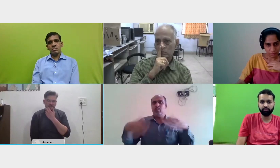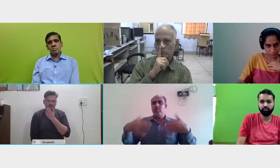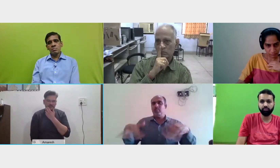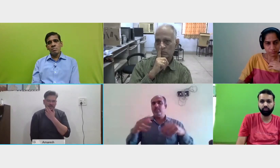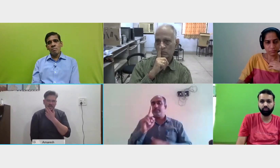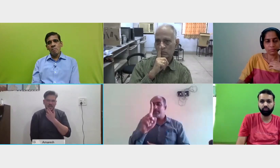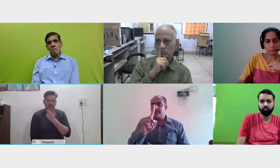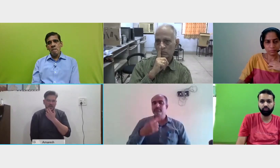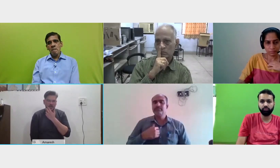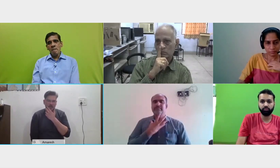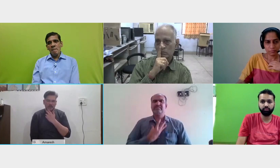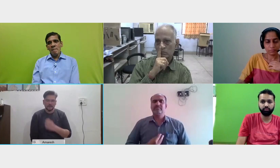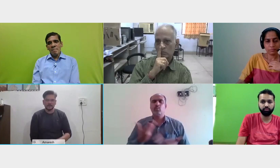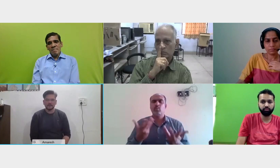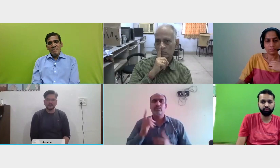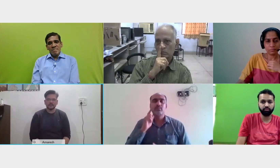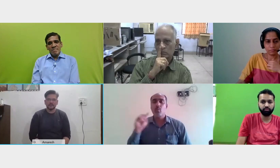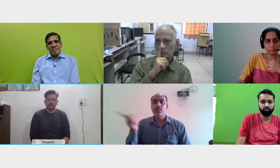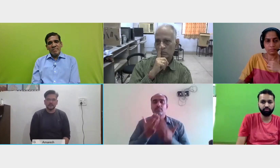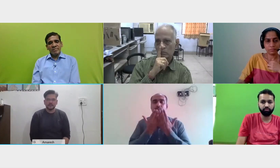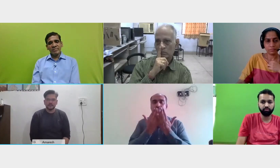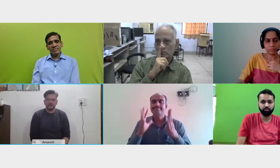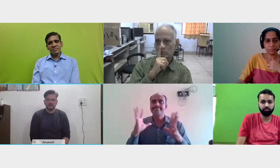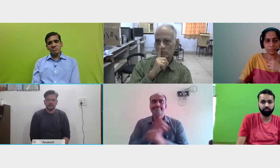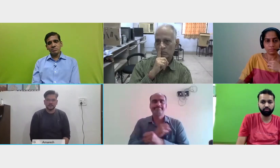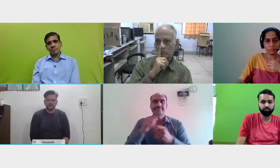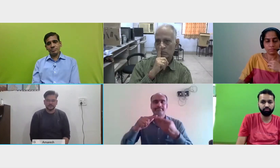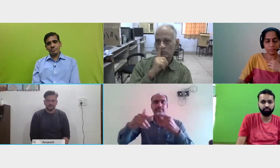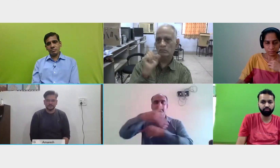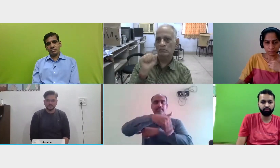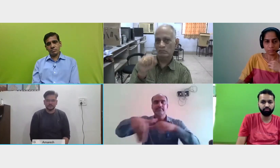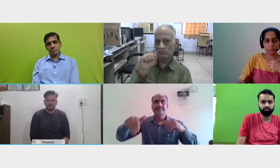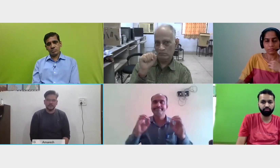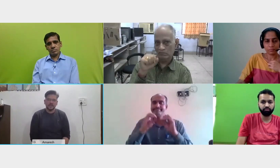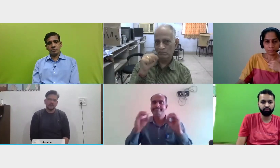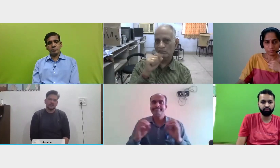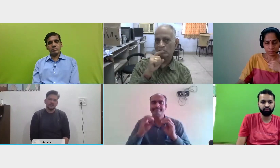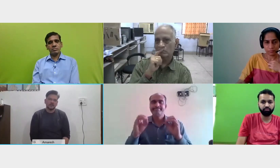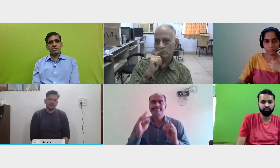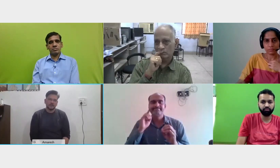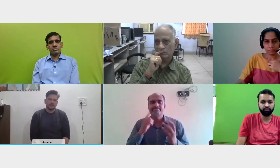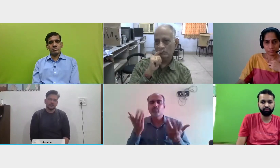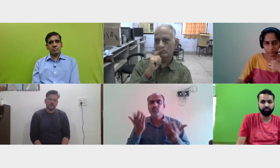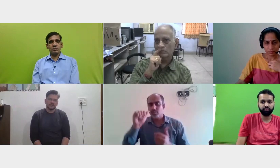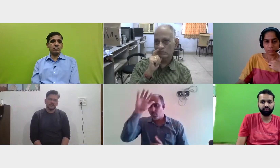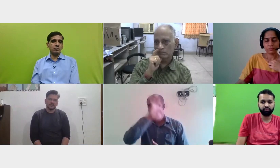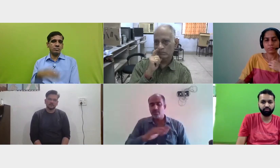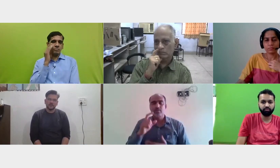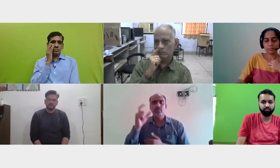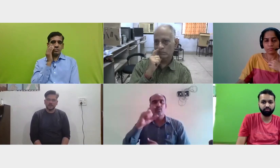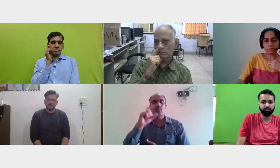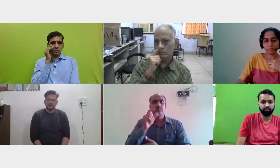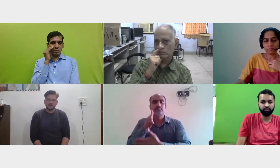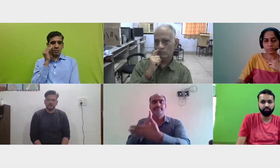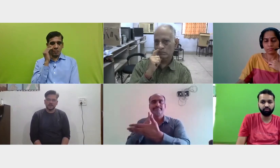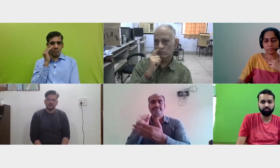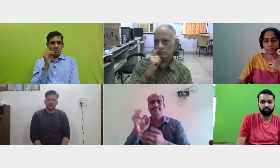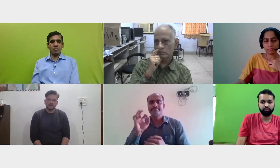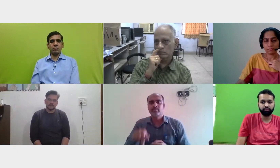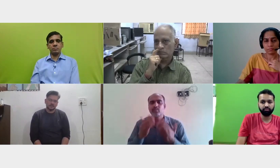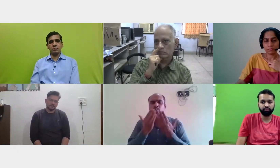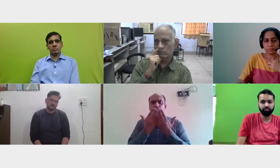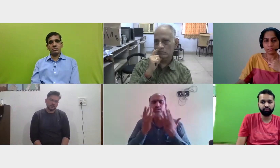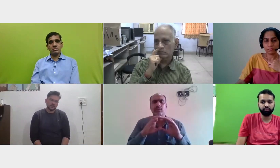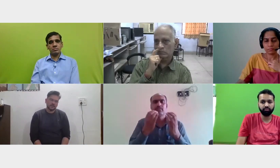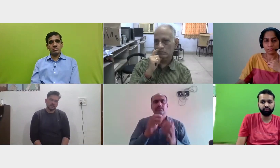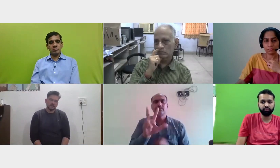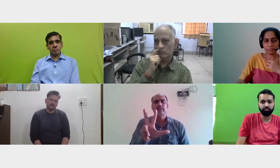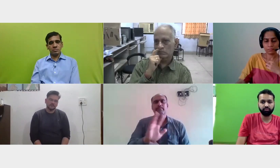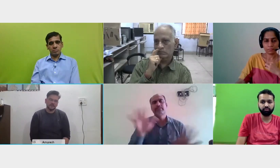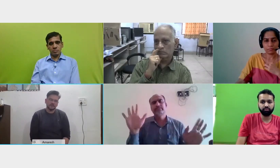do is not going to be successful though you think. First of all is you know like deaf